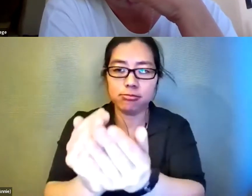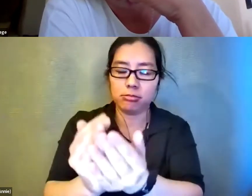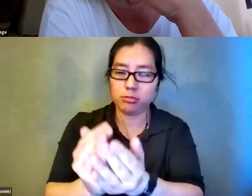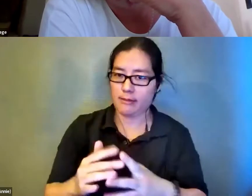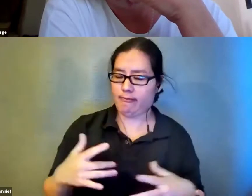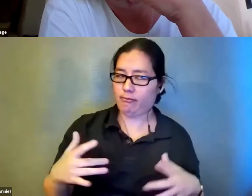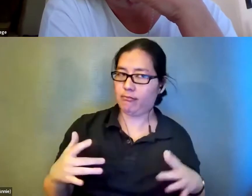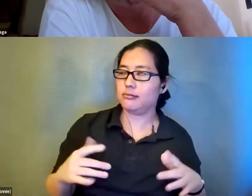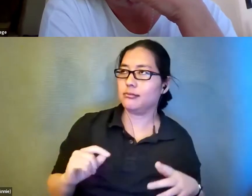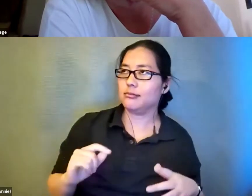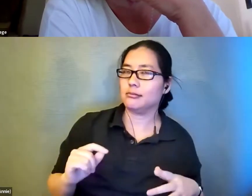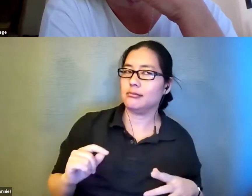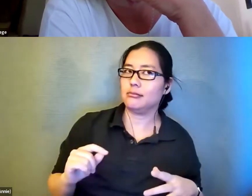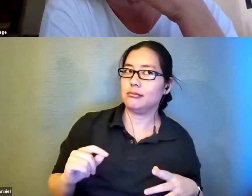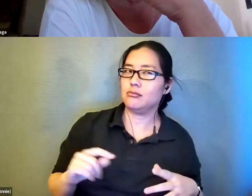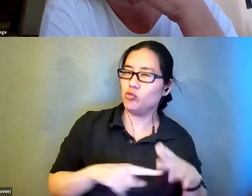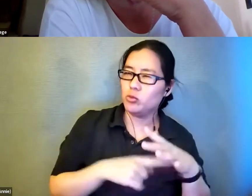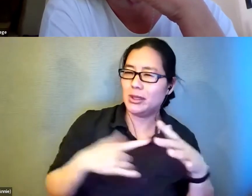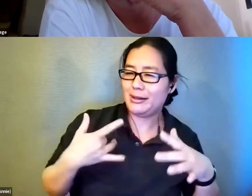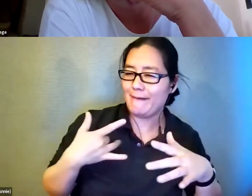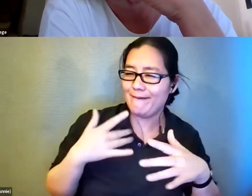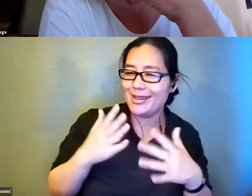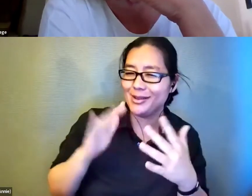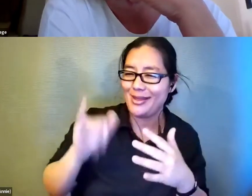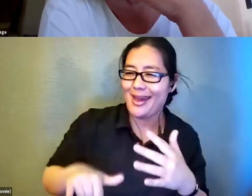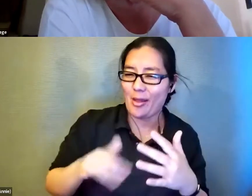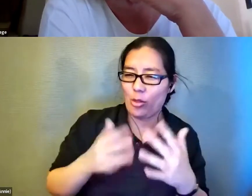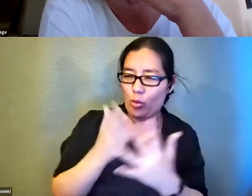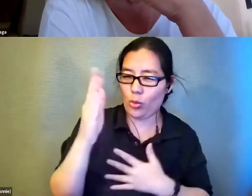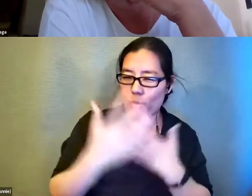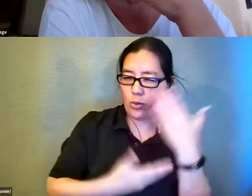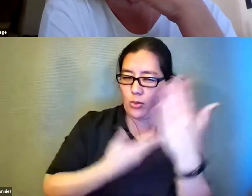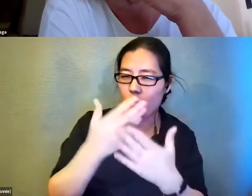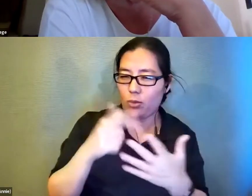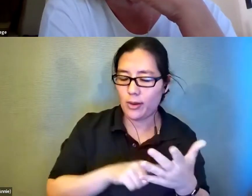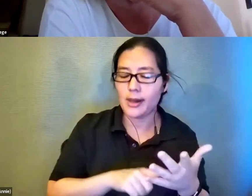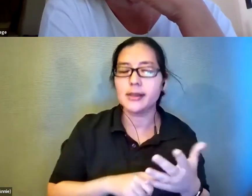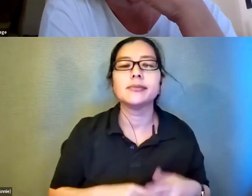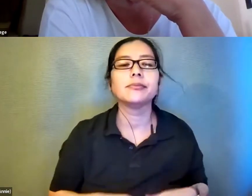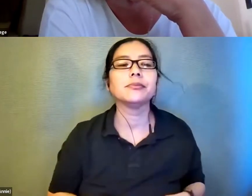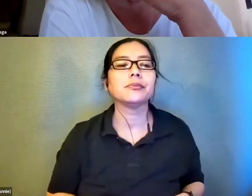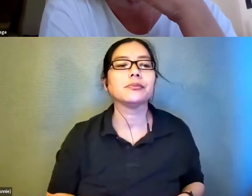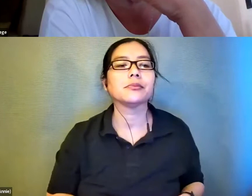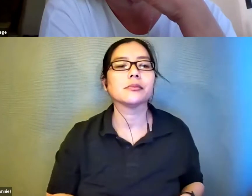to mind. So obviously as in all art, I believe that it's always